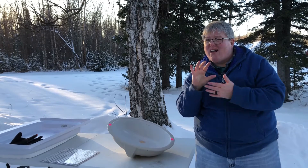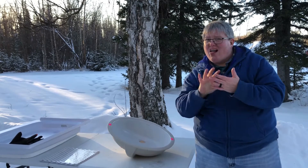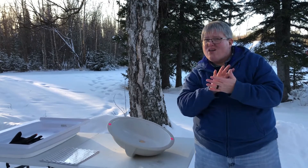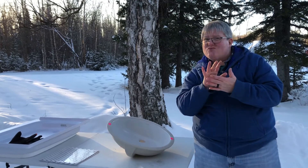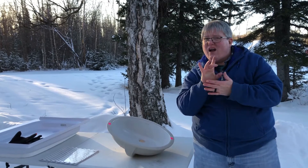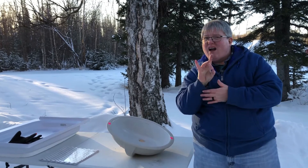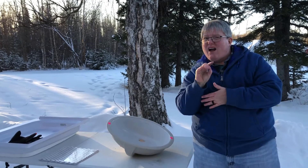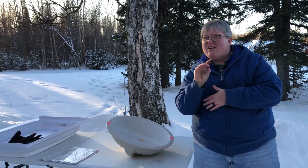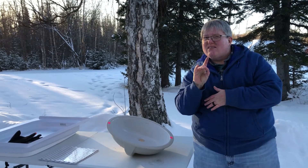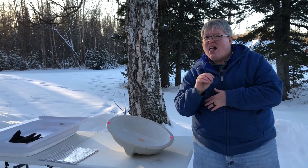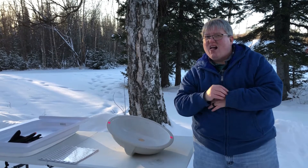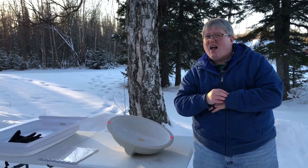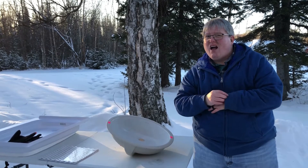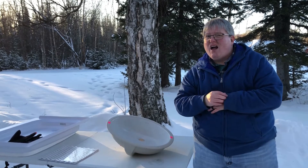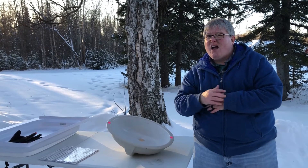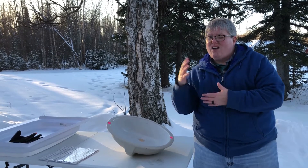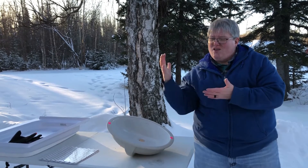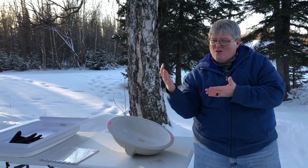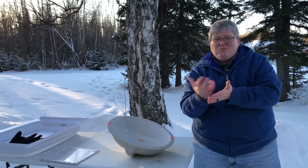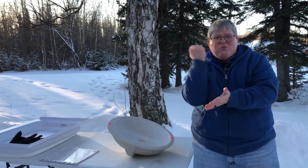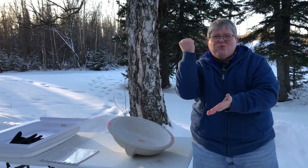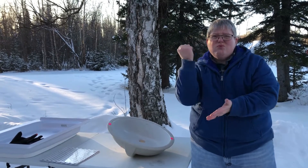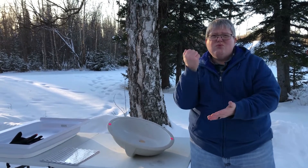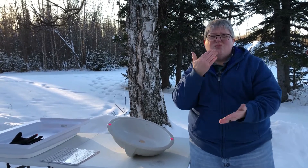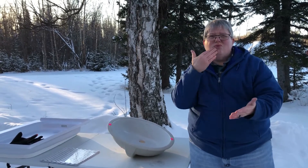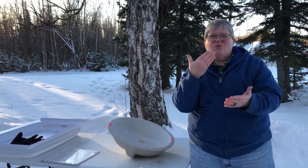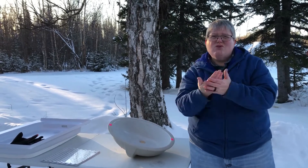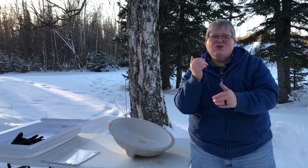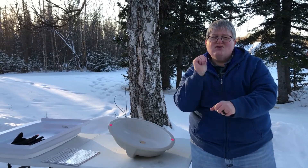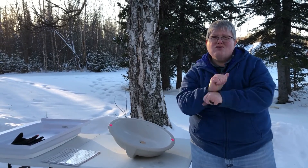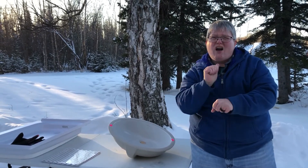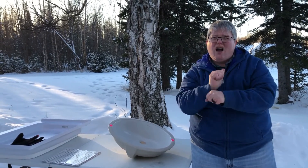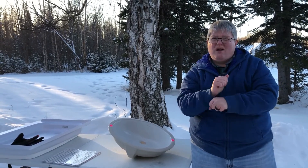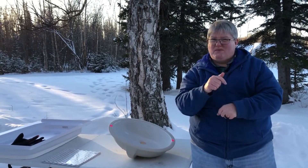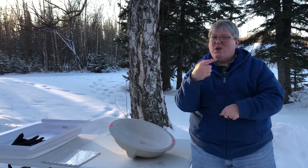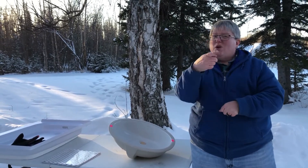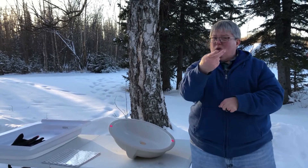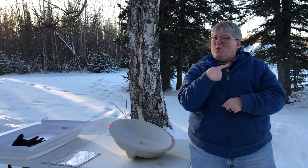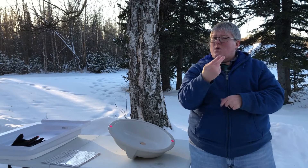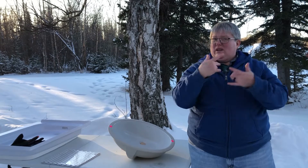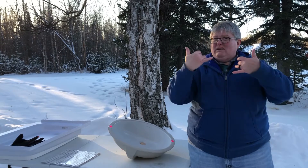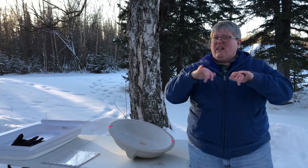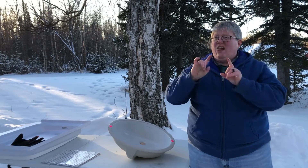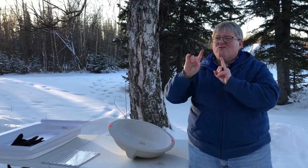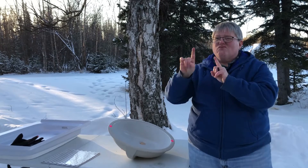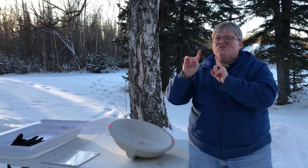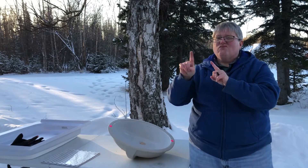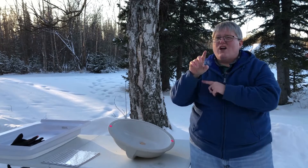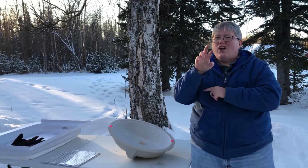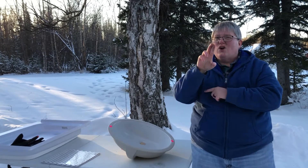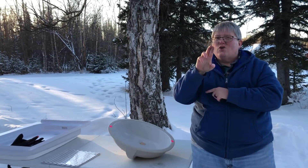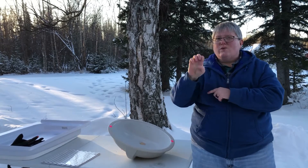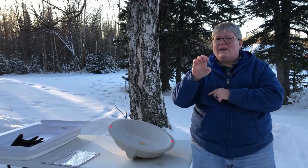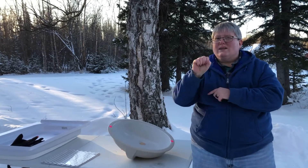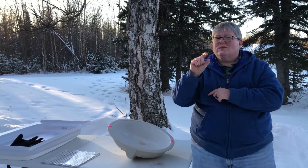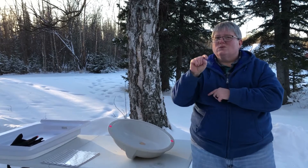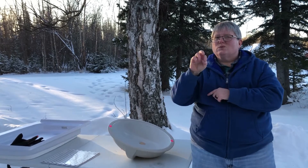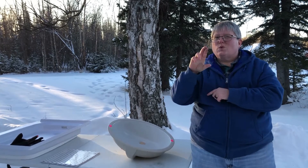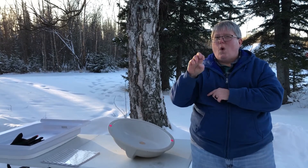$80, right around $80. Whoo! we did a good job. We still go to the Re-store